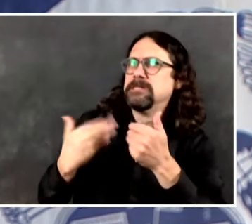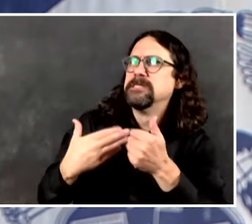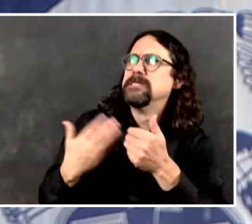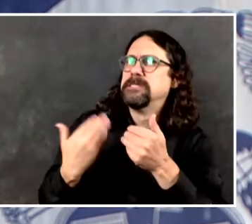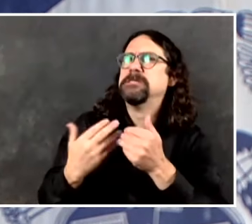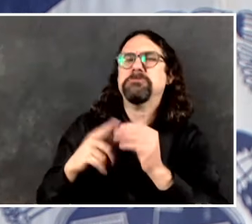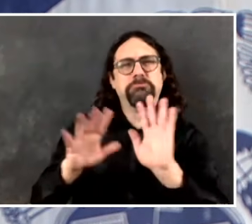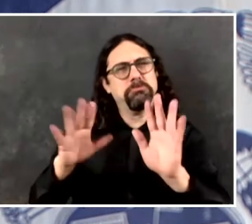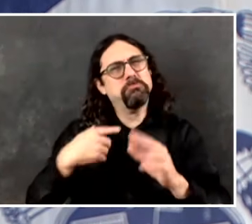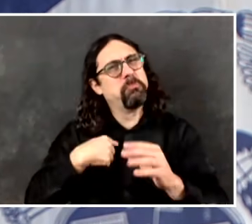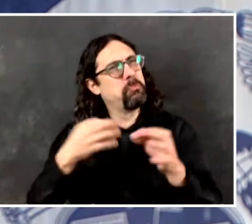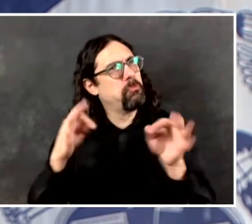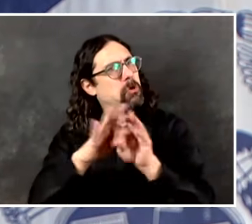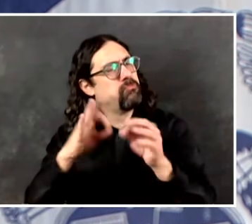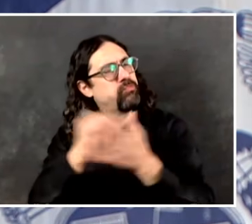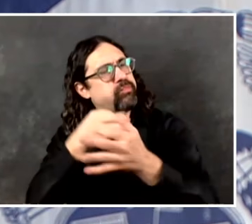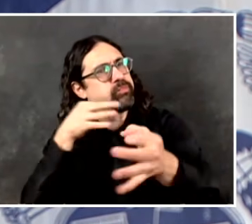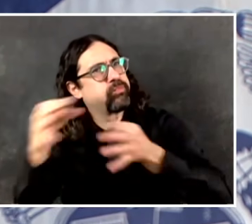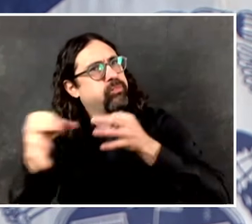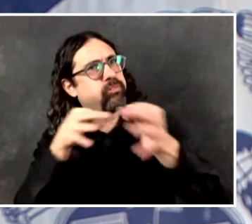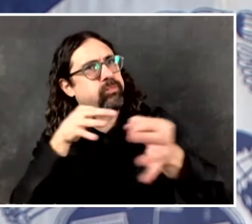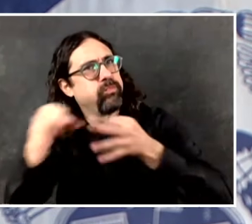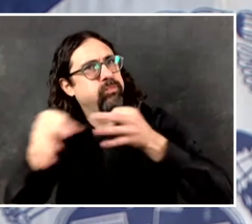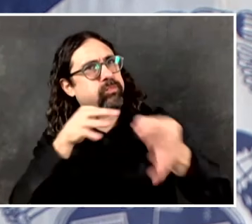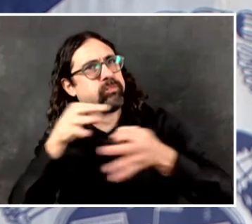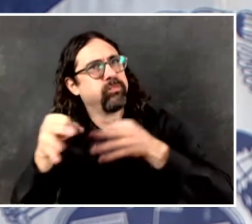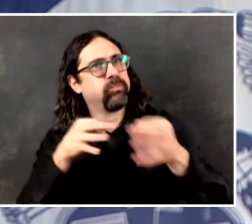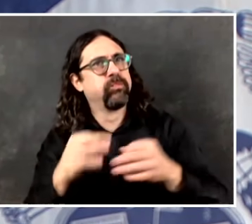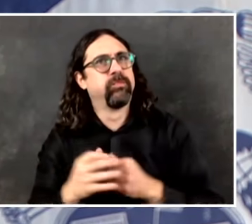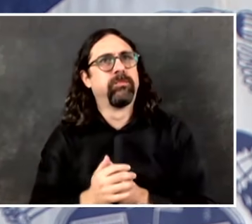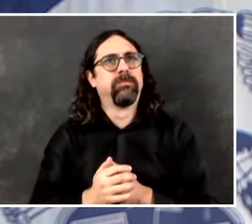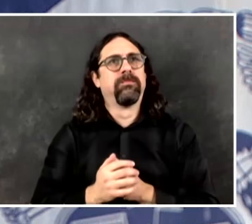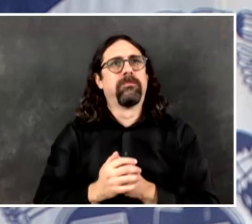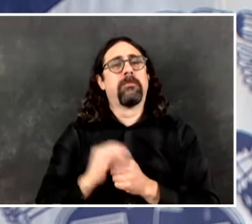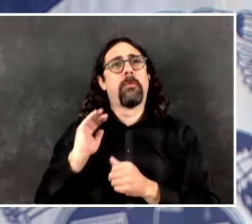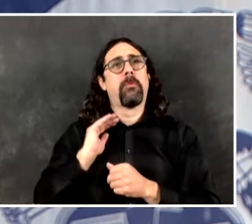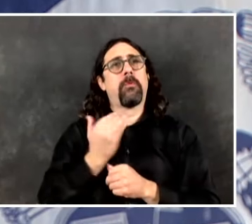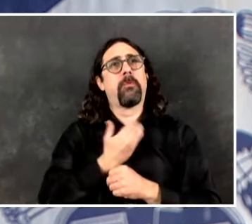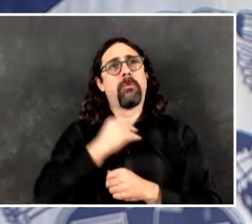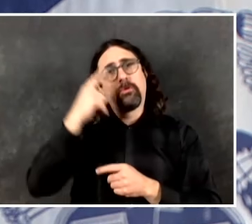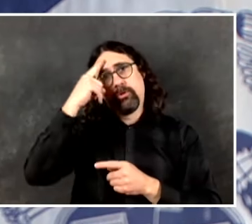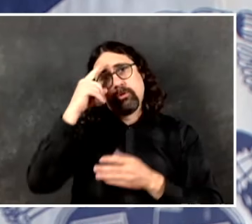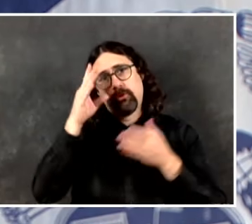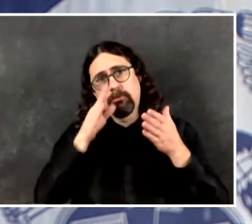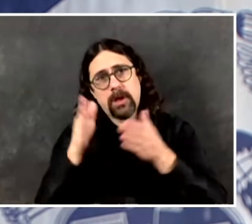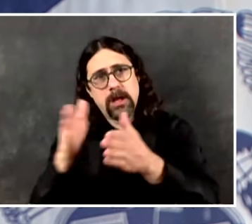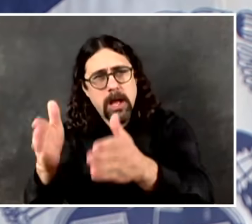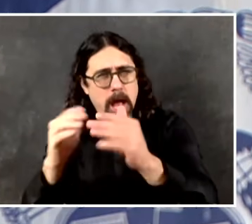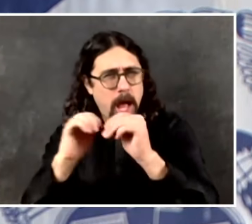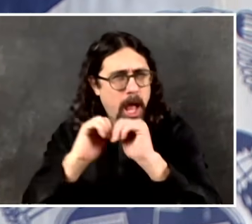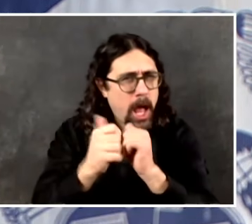TO ATTH RECOVERY. I'M GOING TO TALK ABO FUTOUR